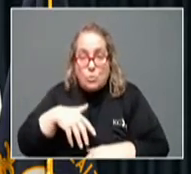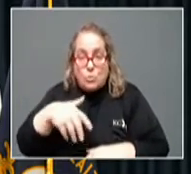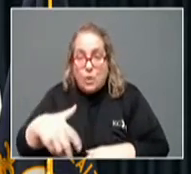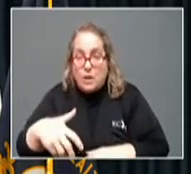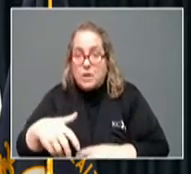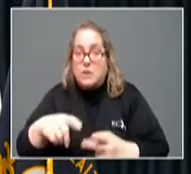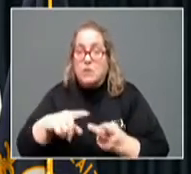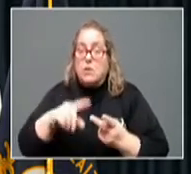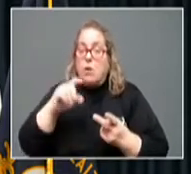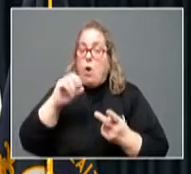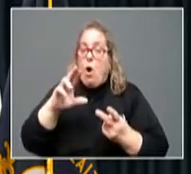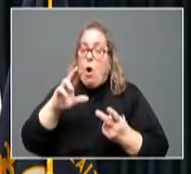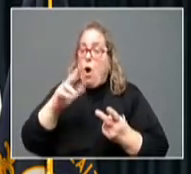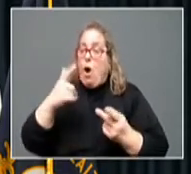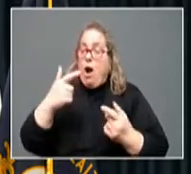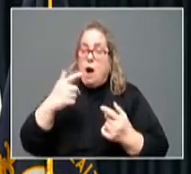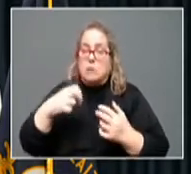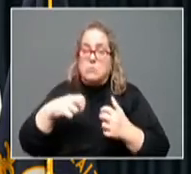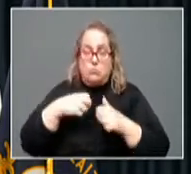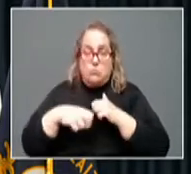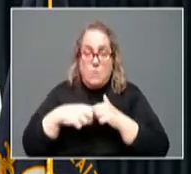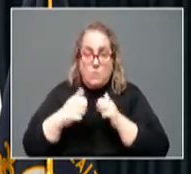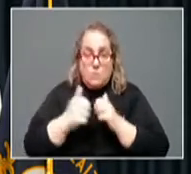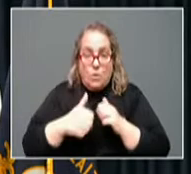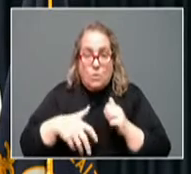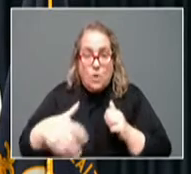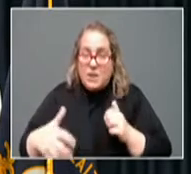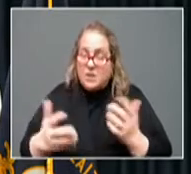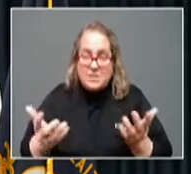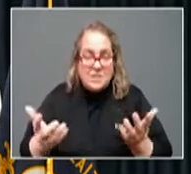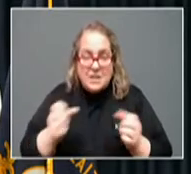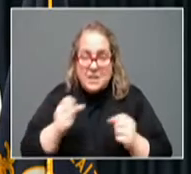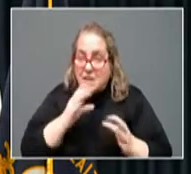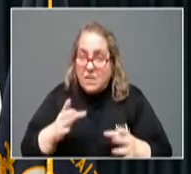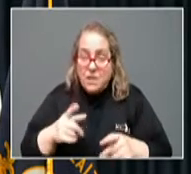in fact, The longer this goes on with now, more than 10 billion doses of